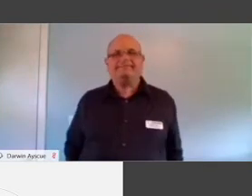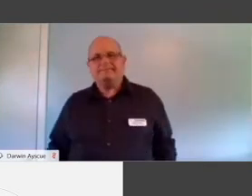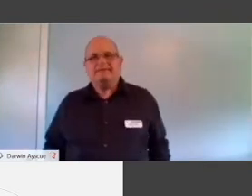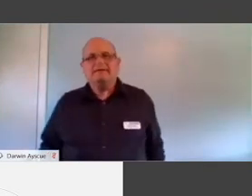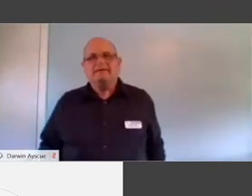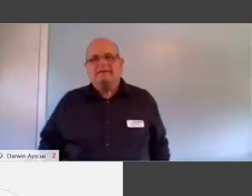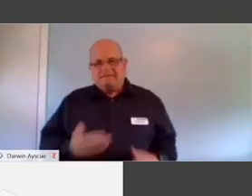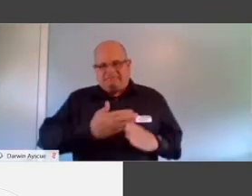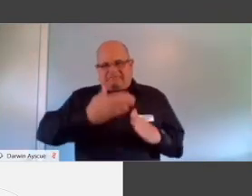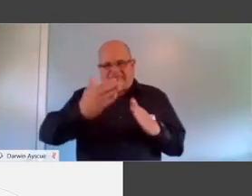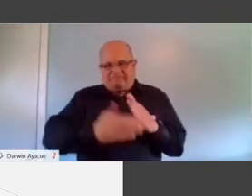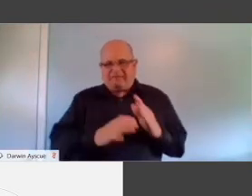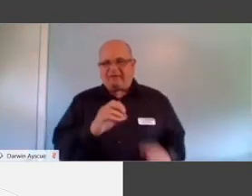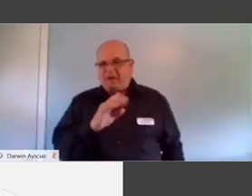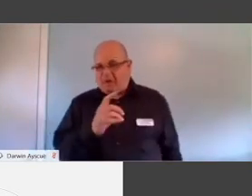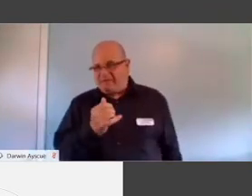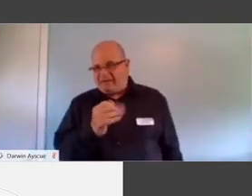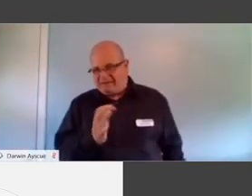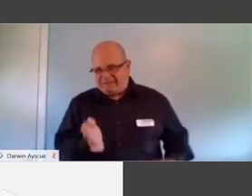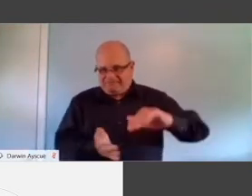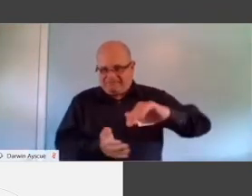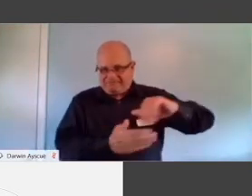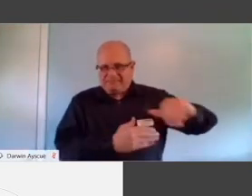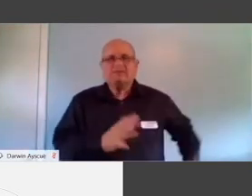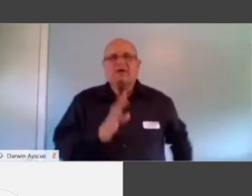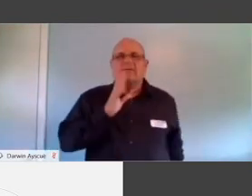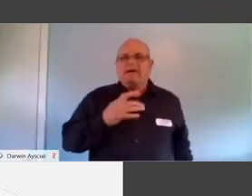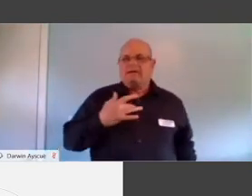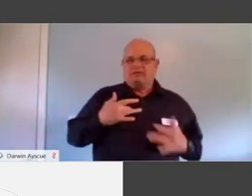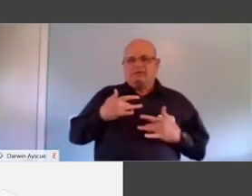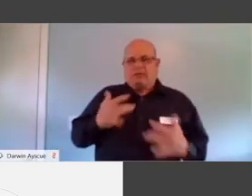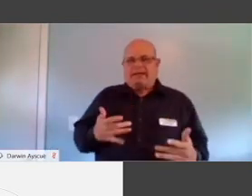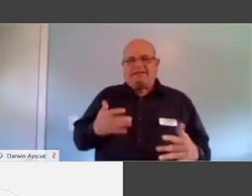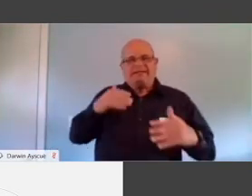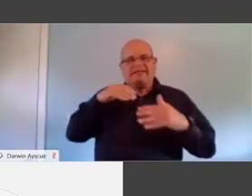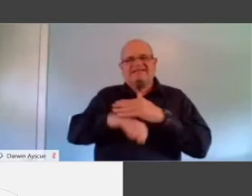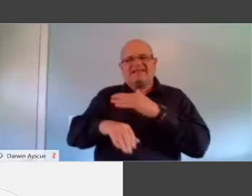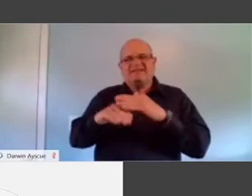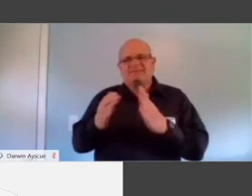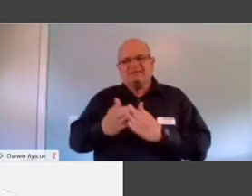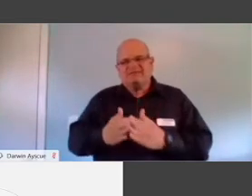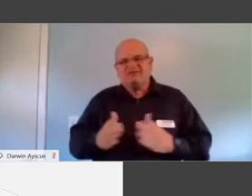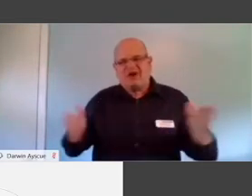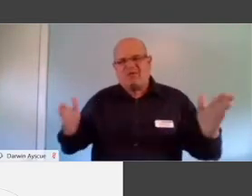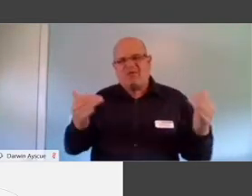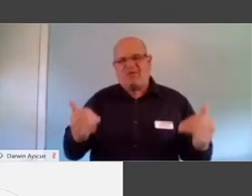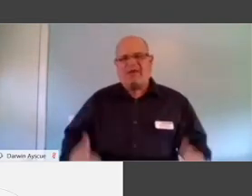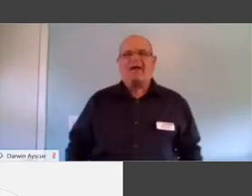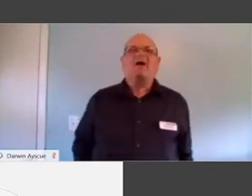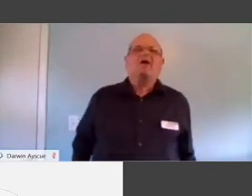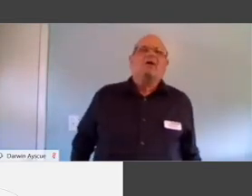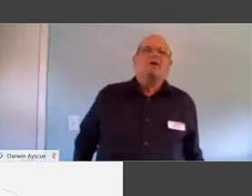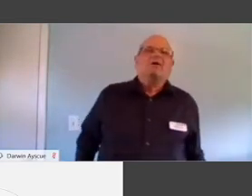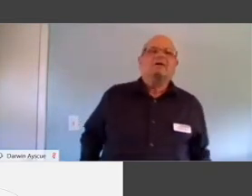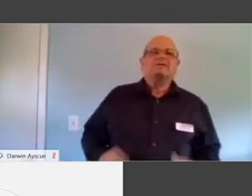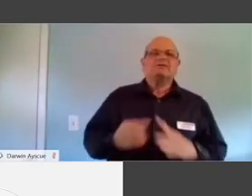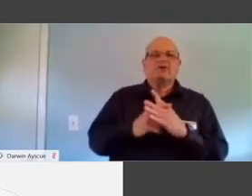Now I want to go over a few trends in accessibility. I'm going to start with education, if there